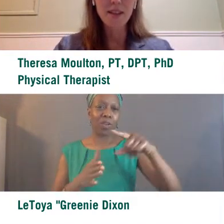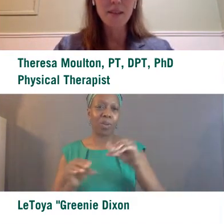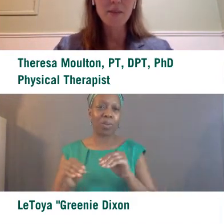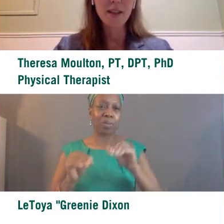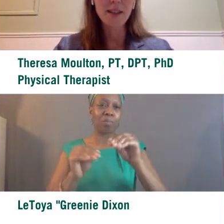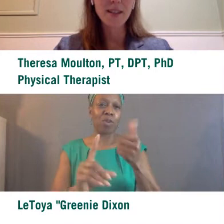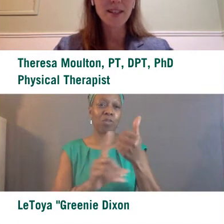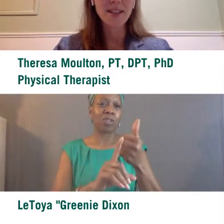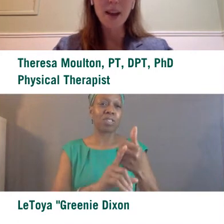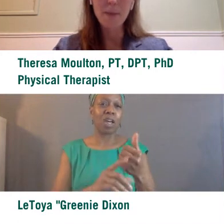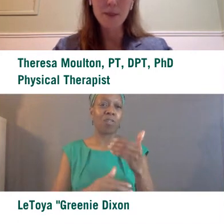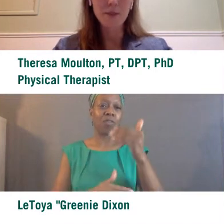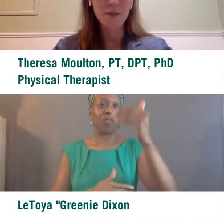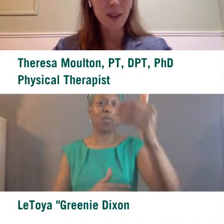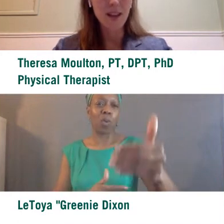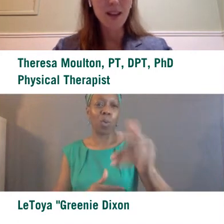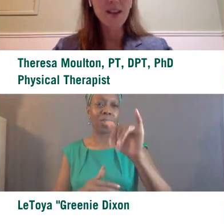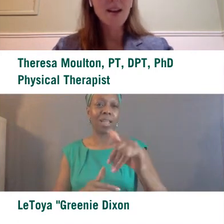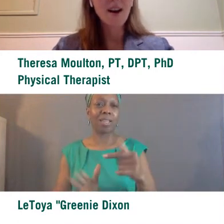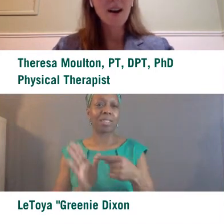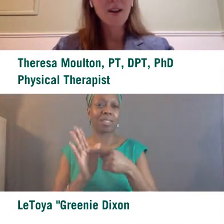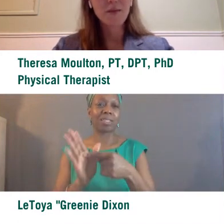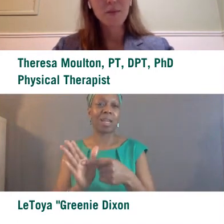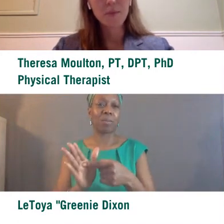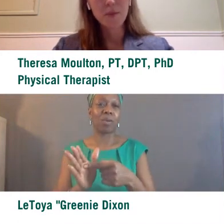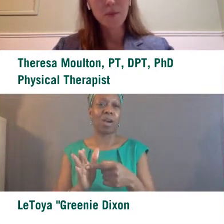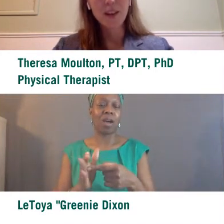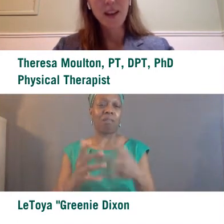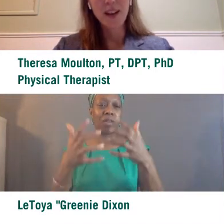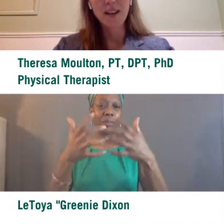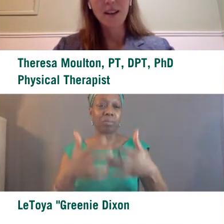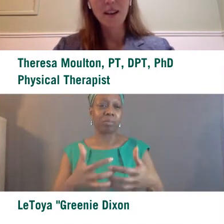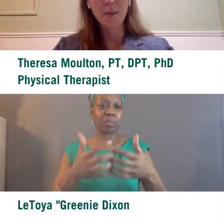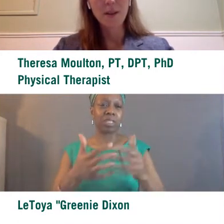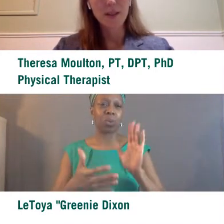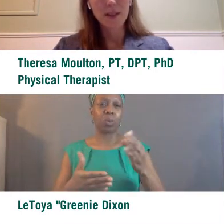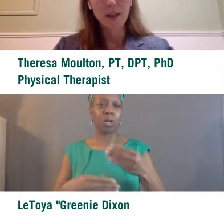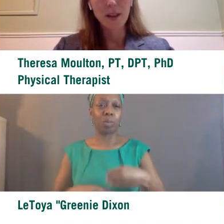that provides an adaptive way, of moving and participating